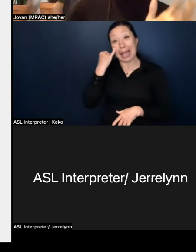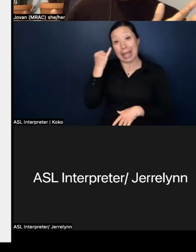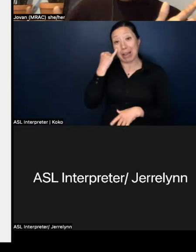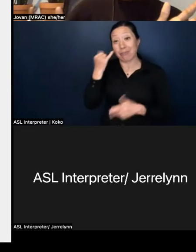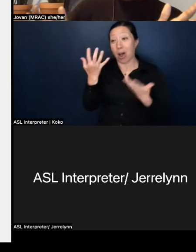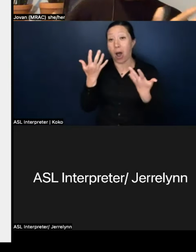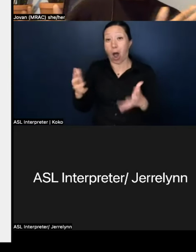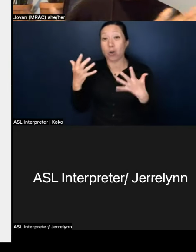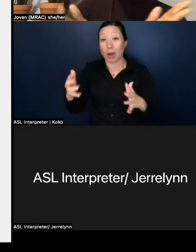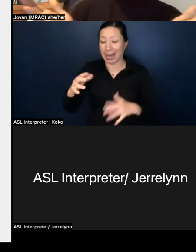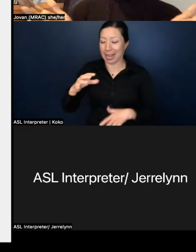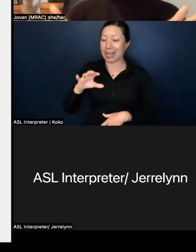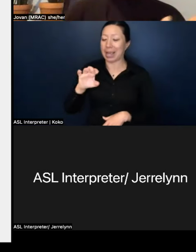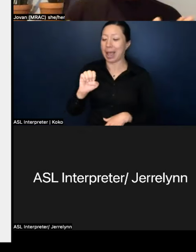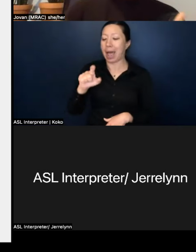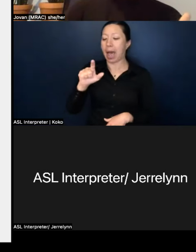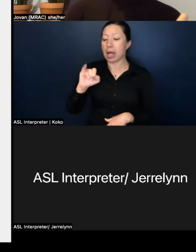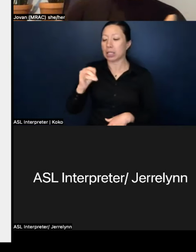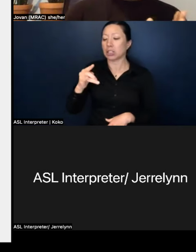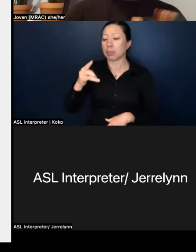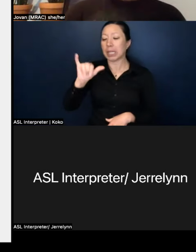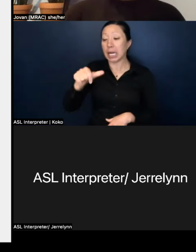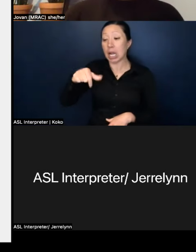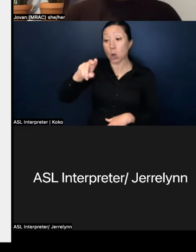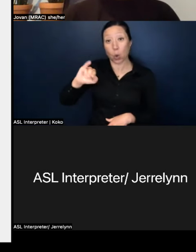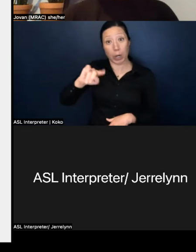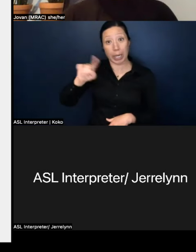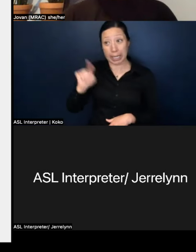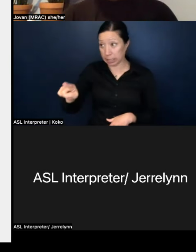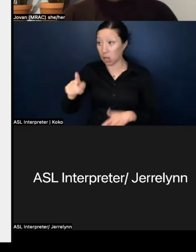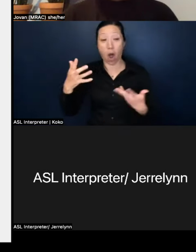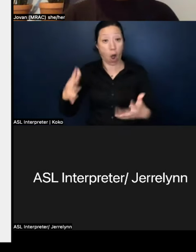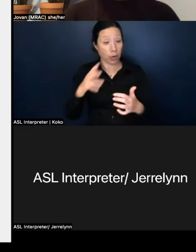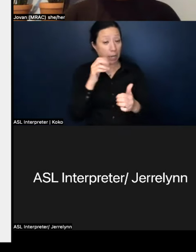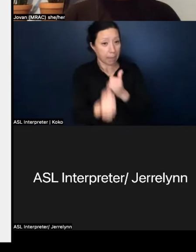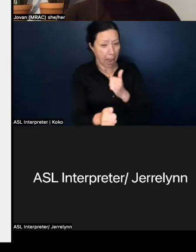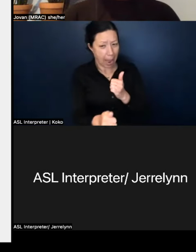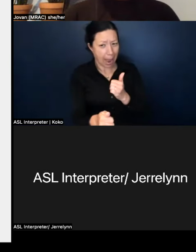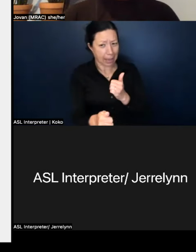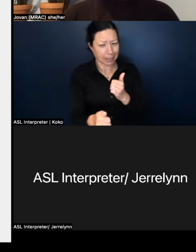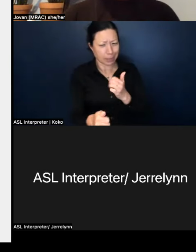how did you make an application if you're ineligible, right? So, if we find that